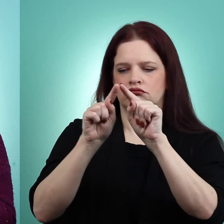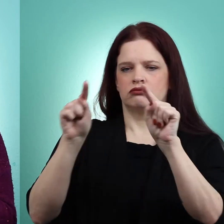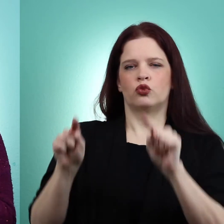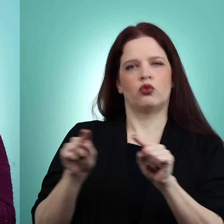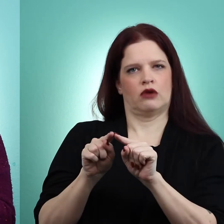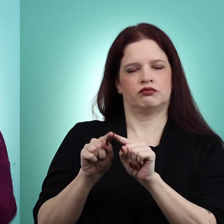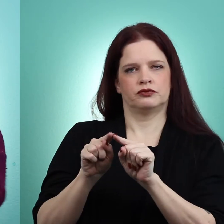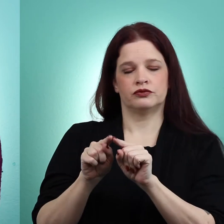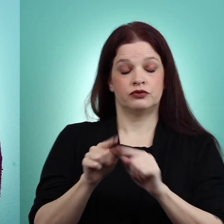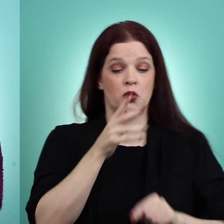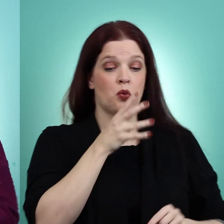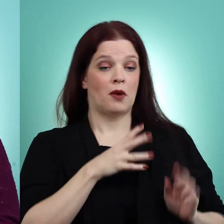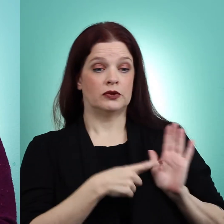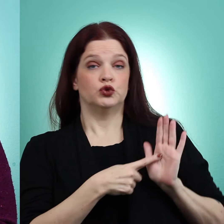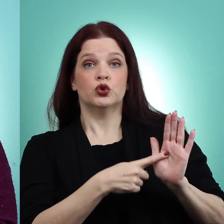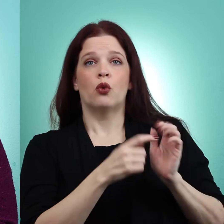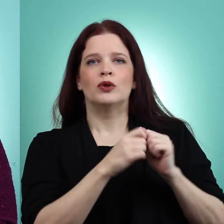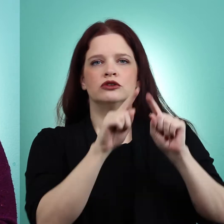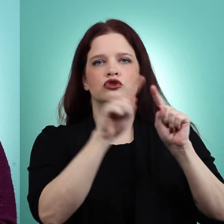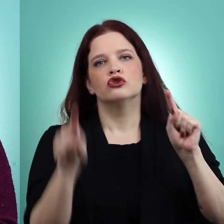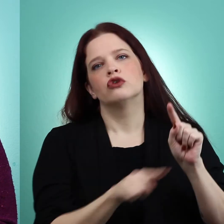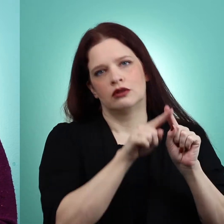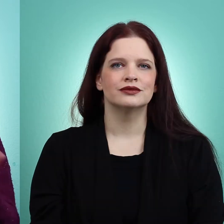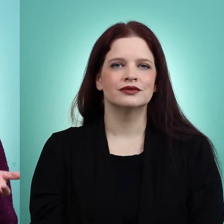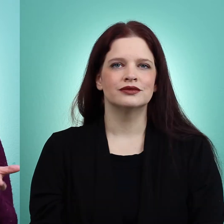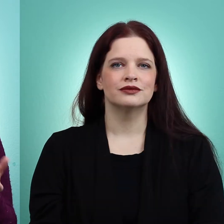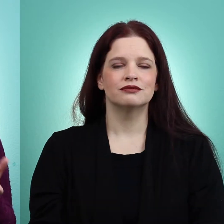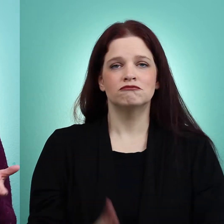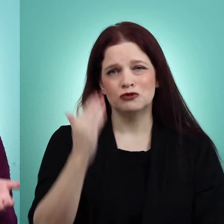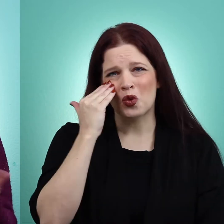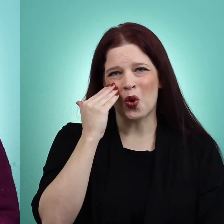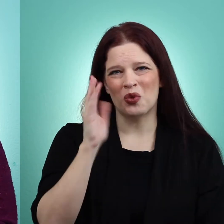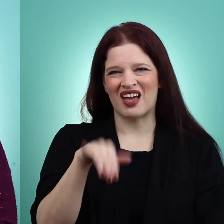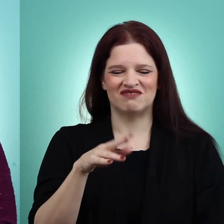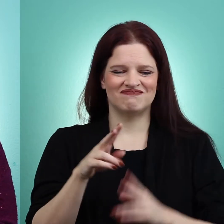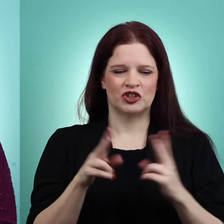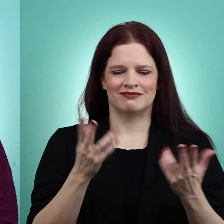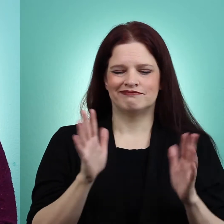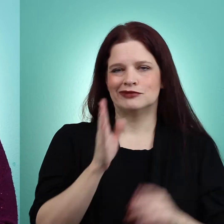then women are represented by a circle. As we know, that's a fairly hetero normative way to look at families.